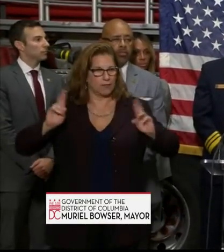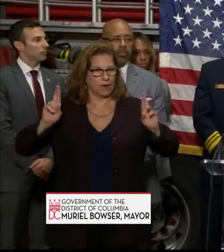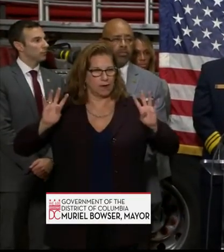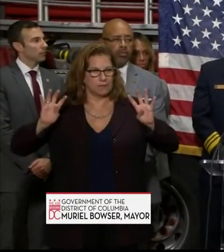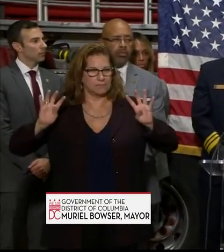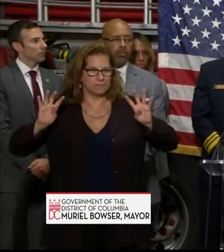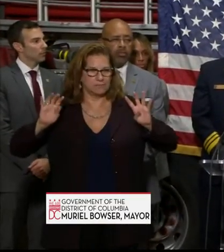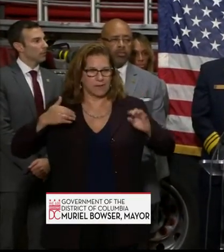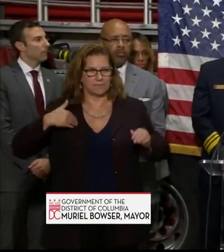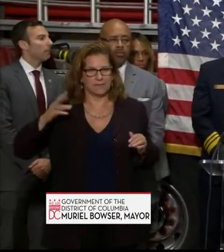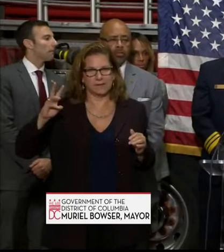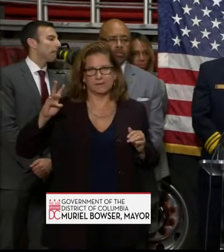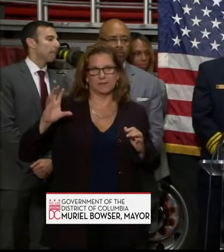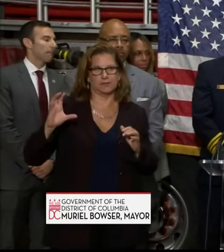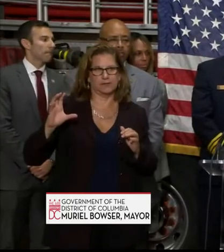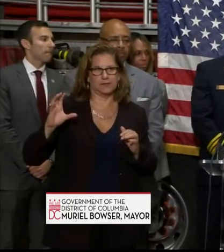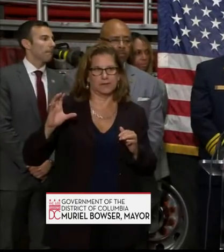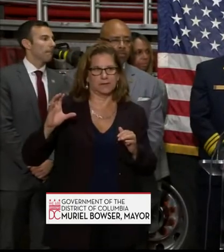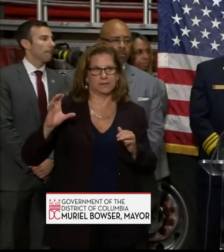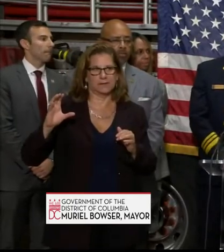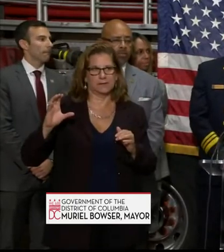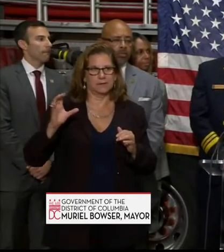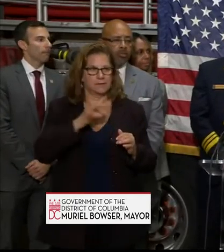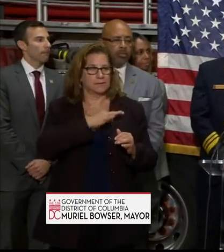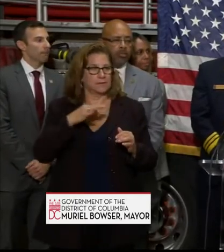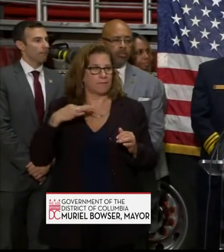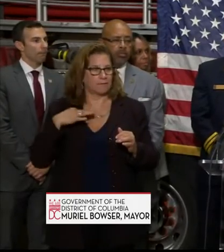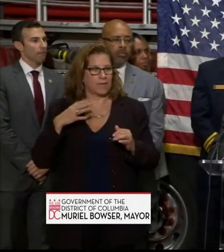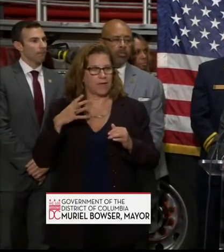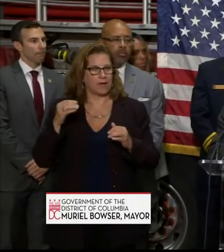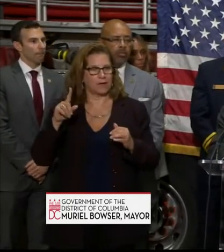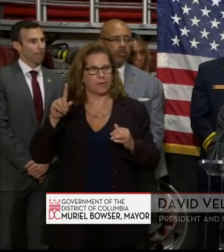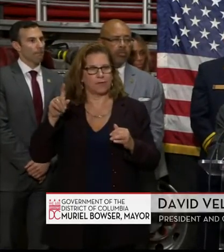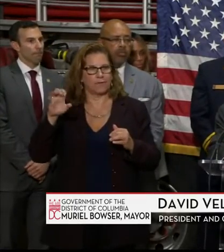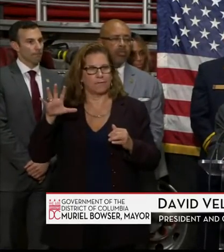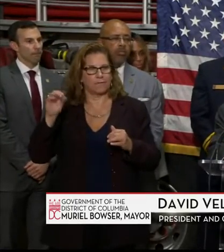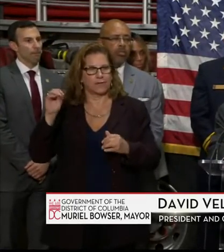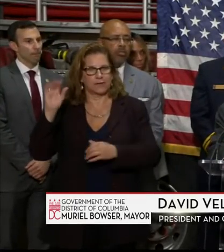PERSONNEL AND OVER 150 TREE PERSONNEL HERE AT PEPCO READY TO